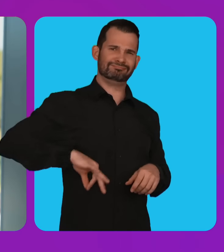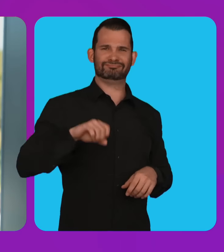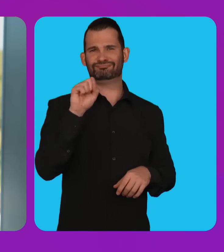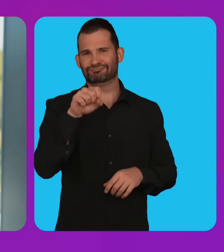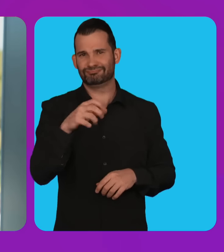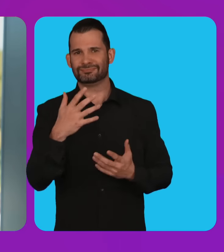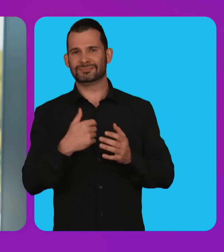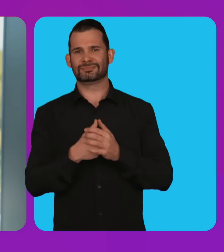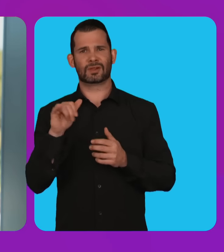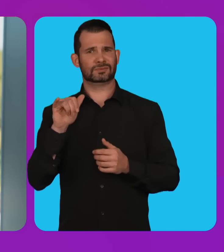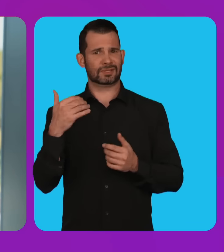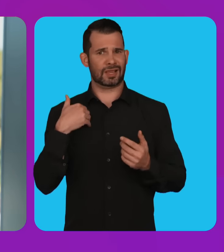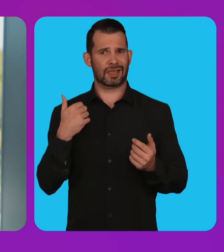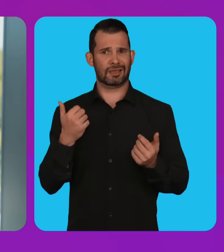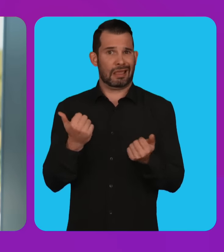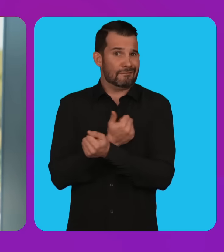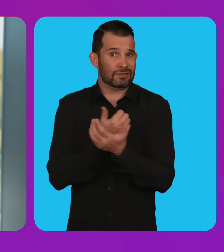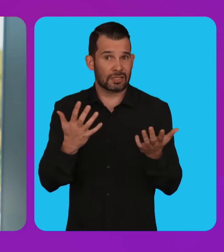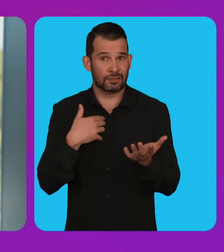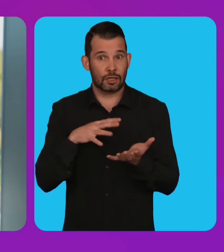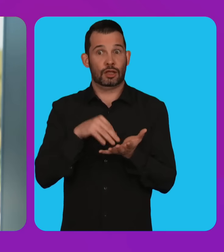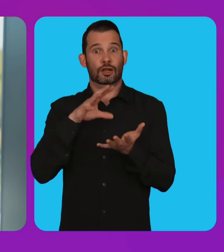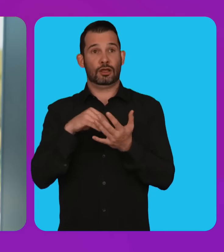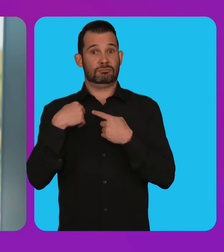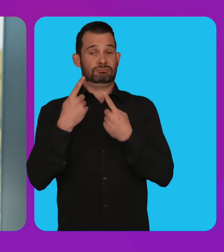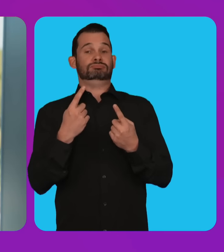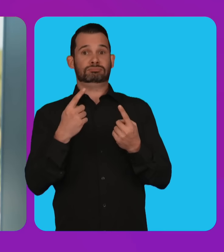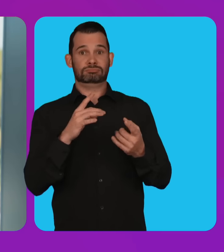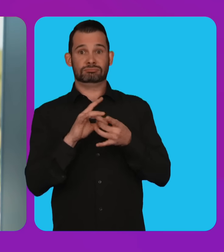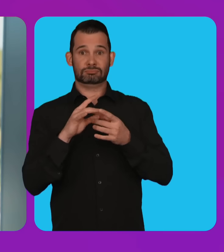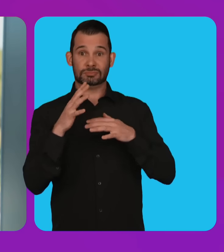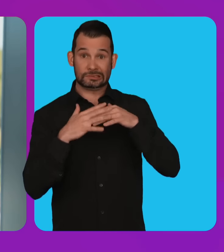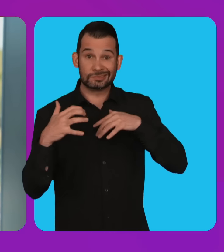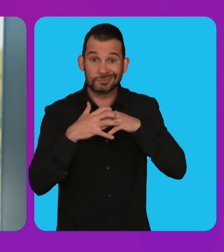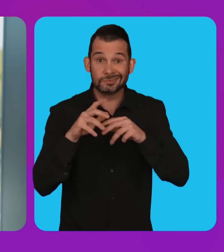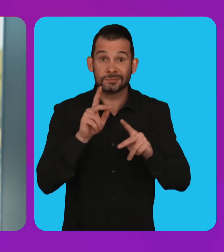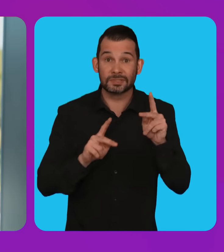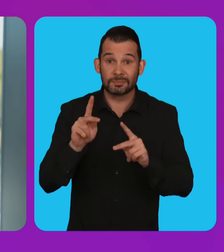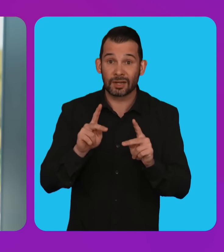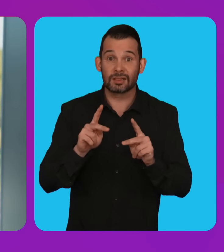And then there's everything I learned about Indigenous peoples.